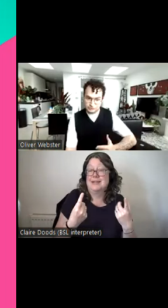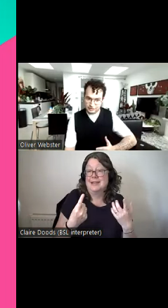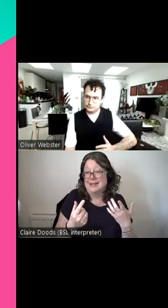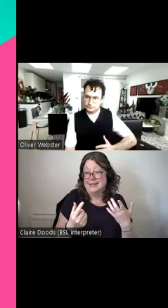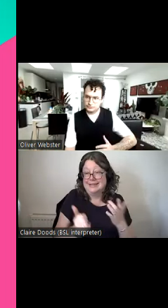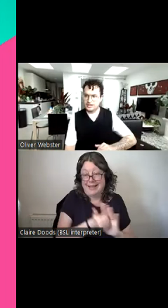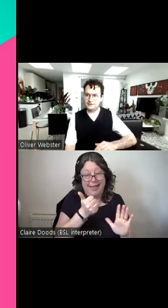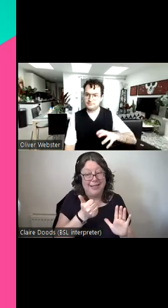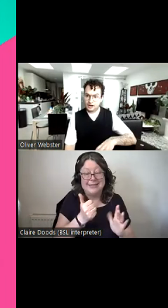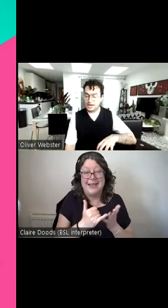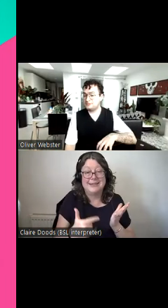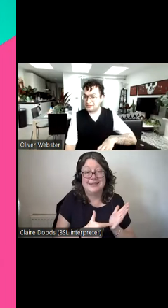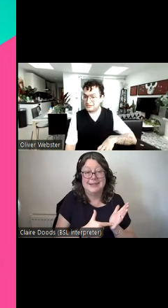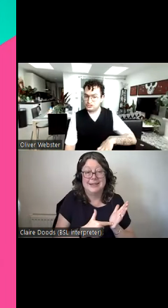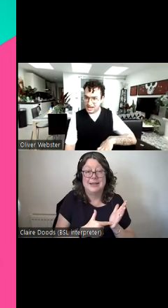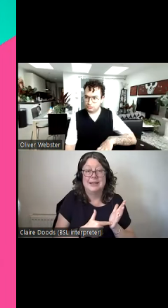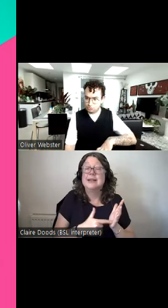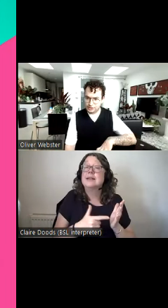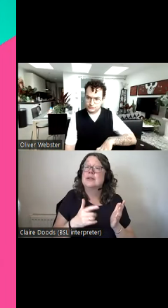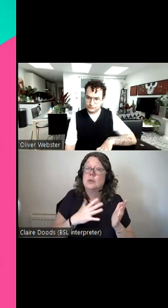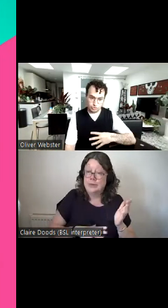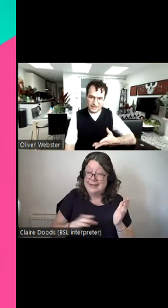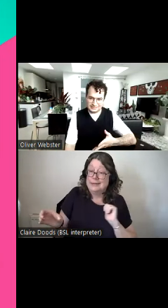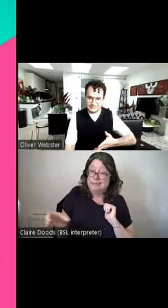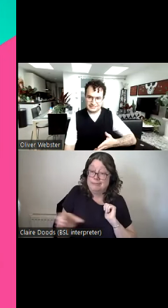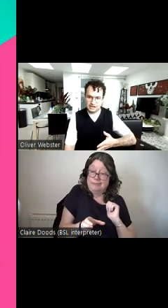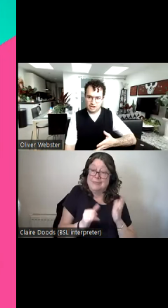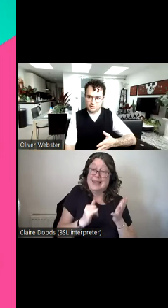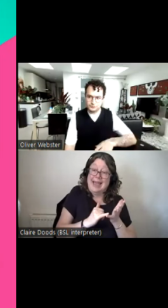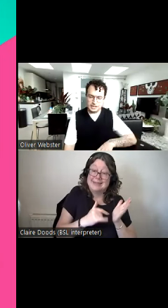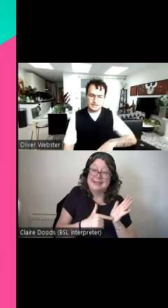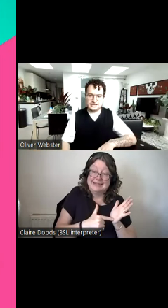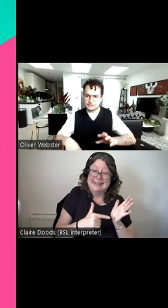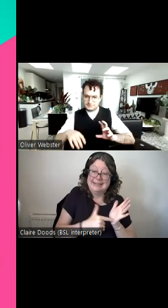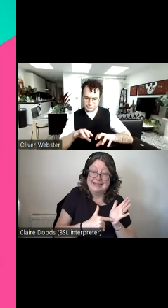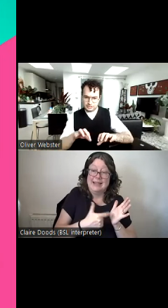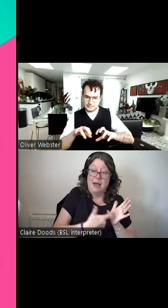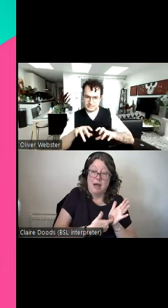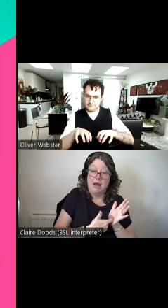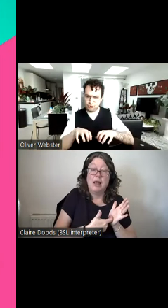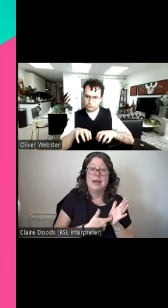during an event by a speech to text reporter or STTR. They use a specialized keyboard,